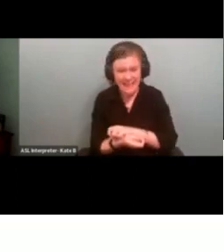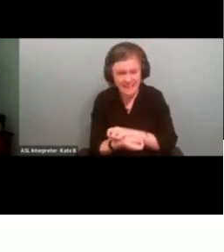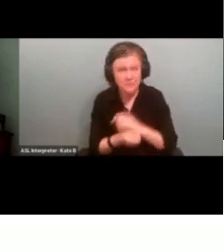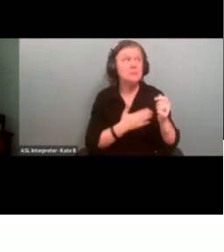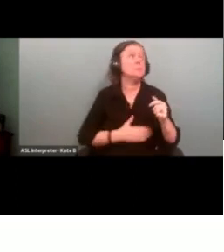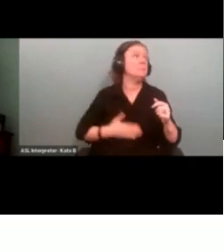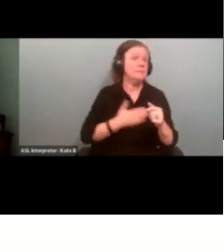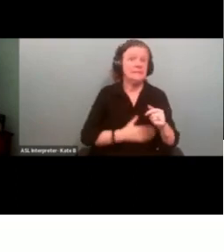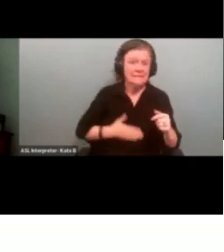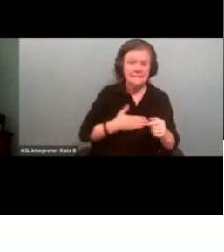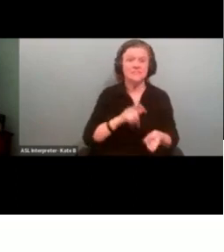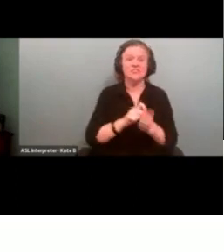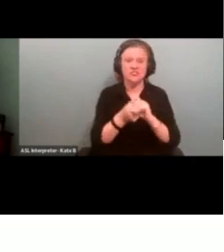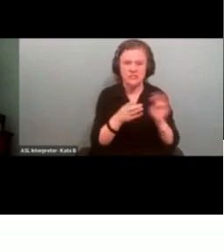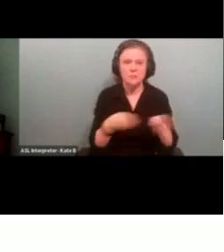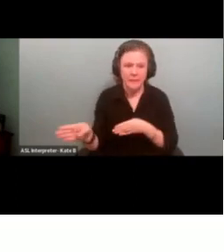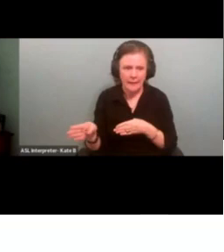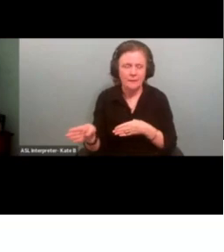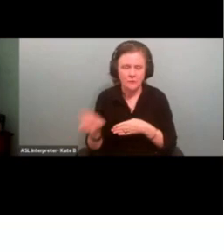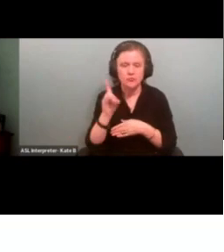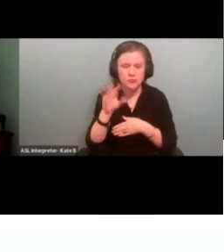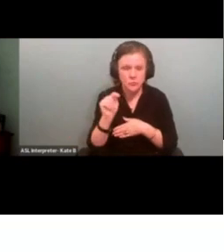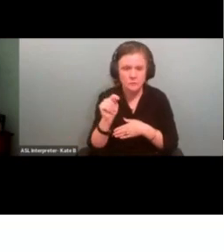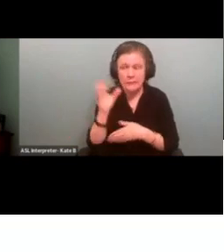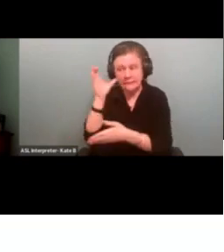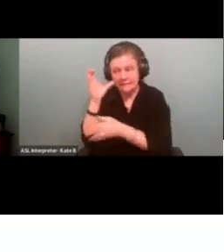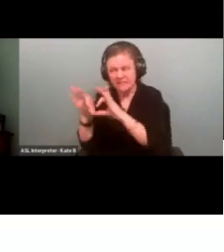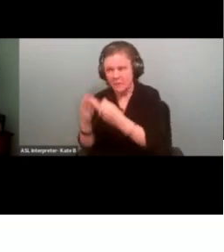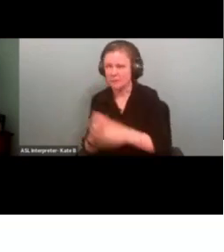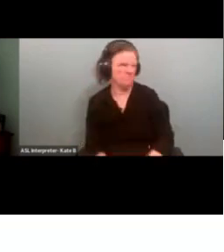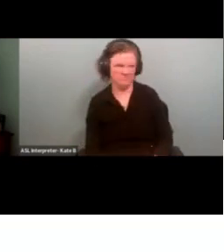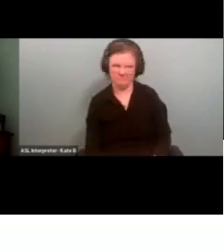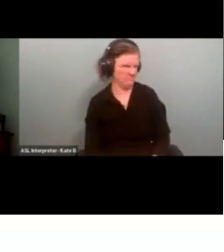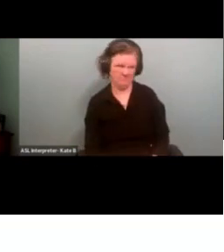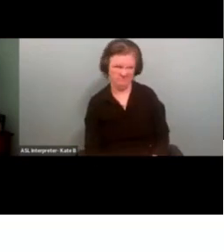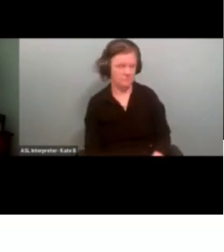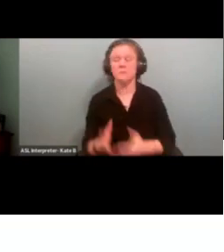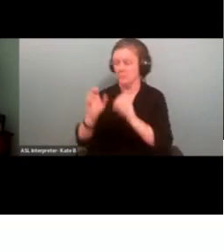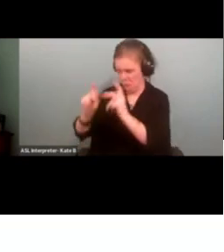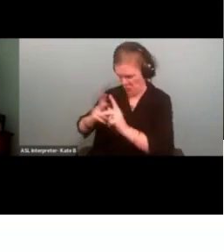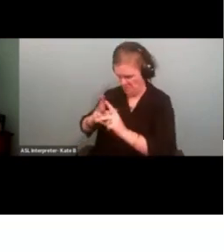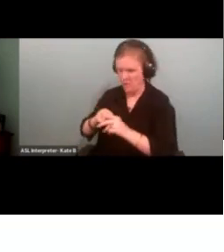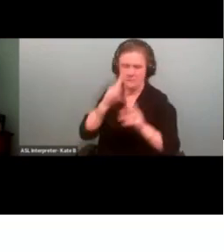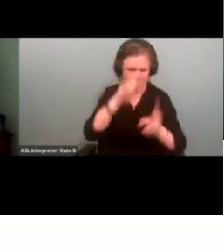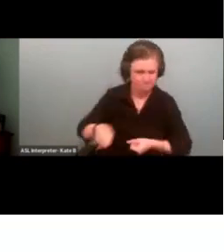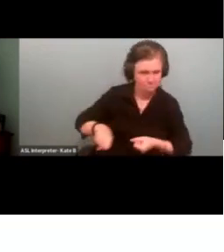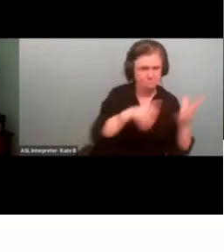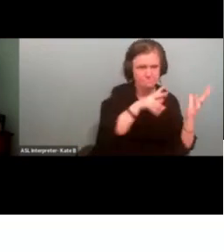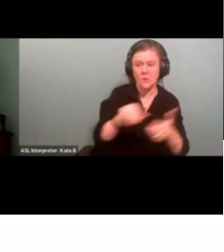change those plans. Listen to the family when they say that things aren't going as they would like. And again, between